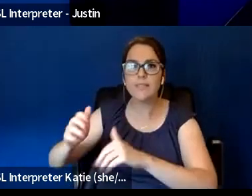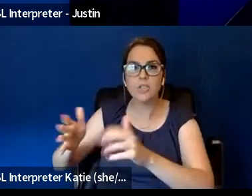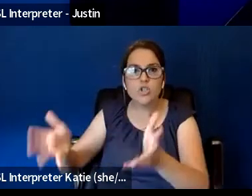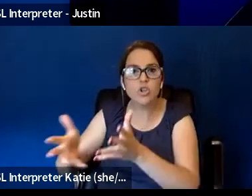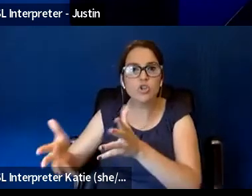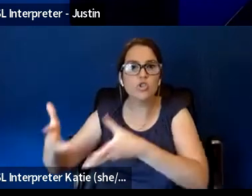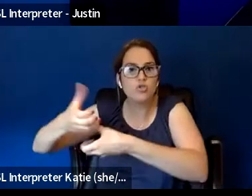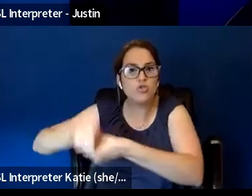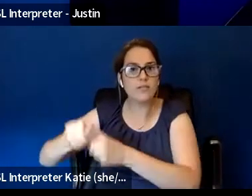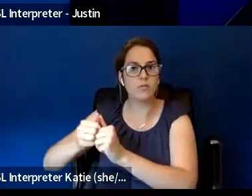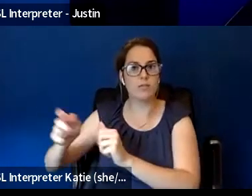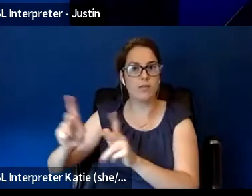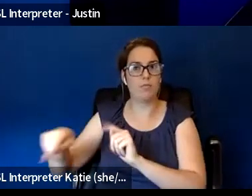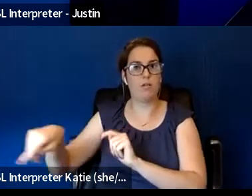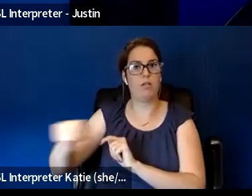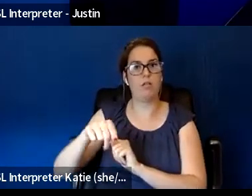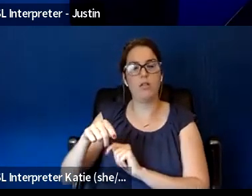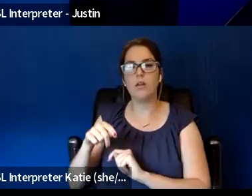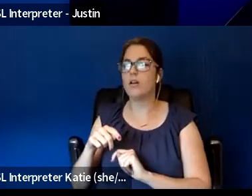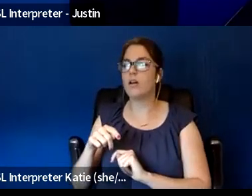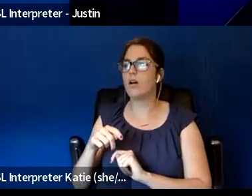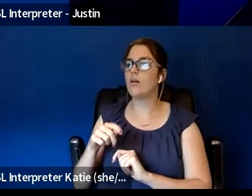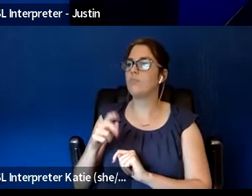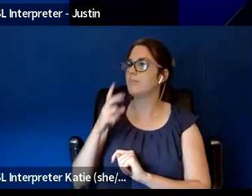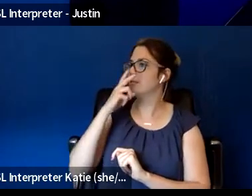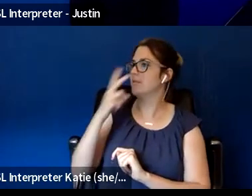to people's social determinants of health